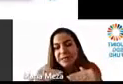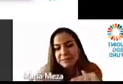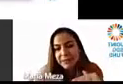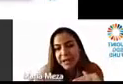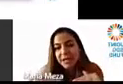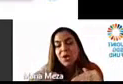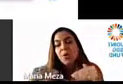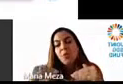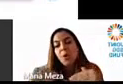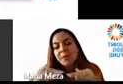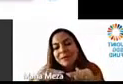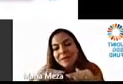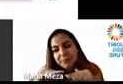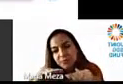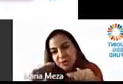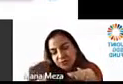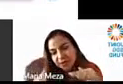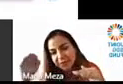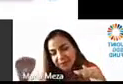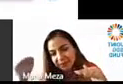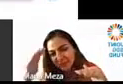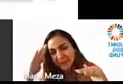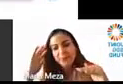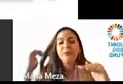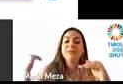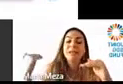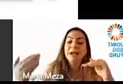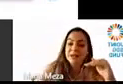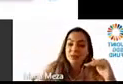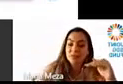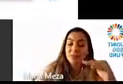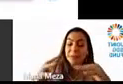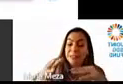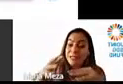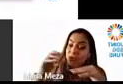to begin to explain how the process that is going to be carried out will be to be able to deliver these to be able